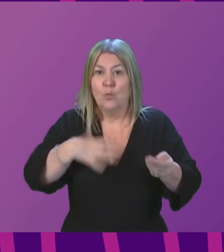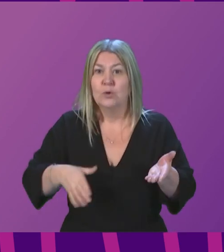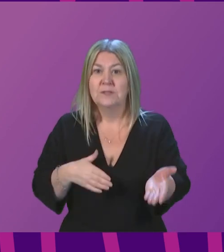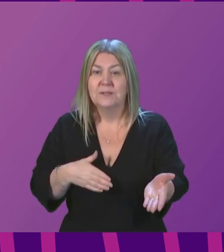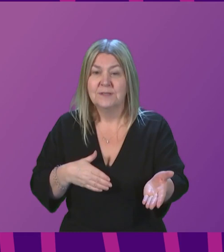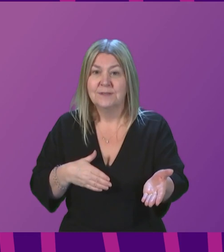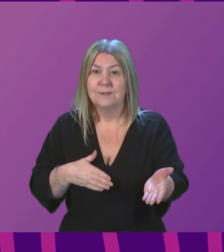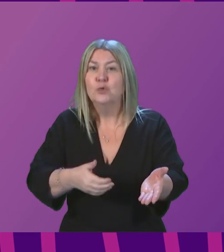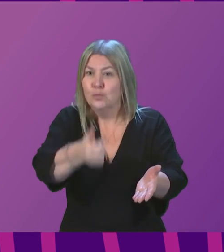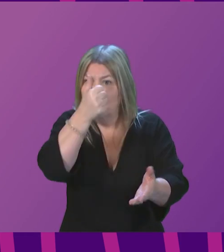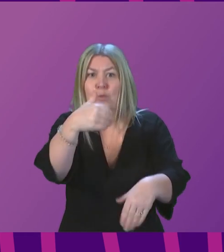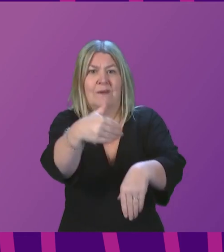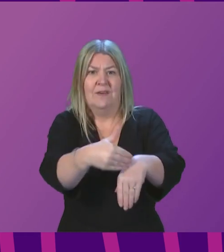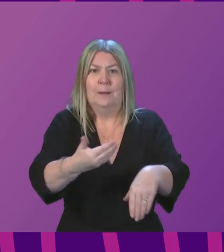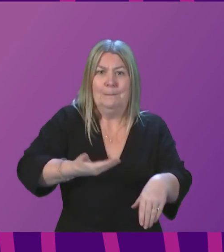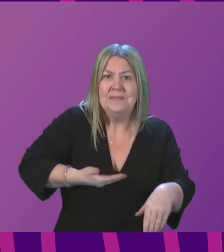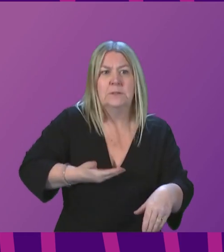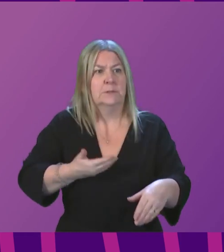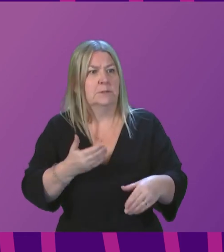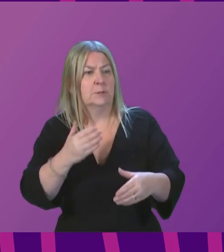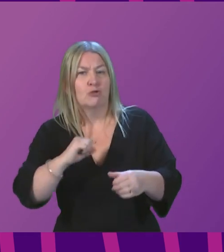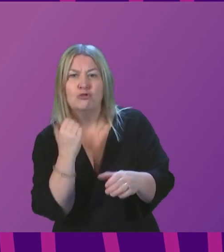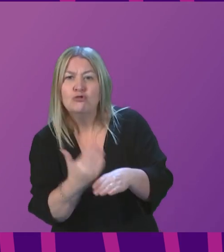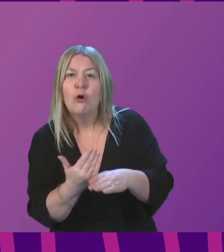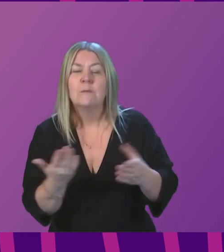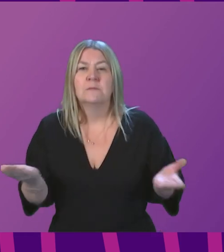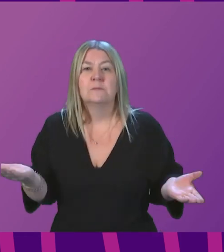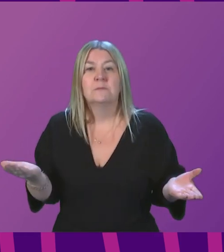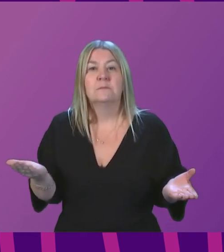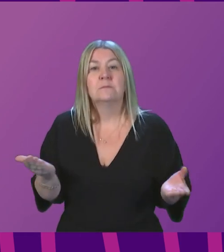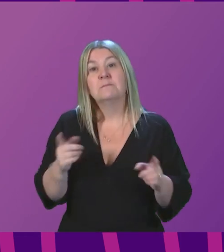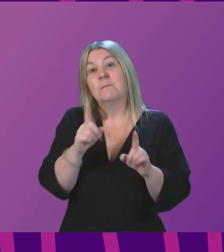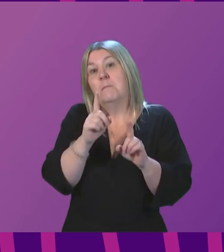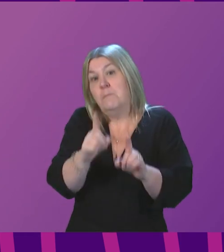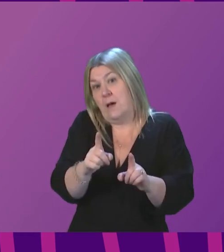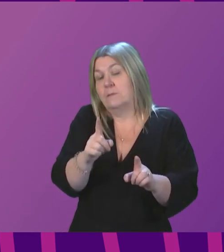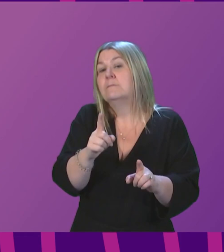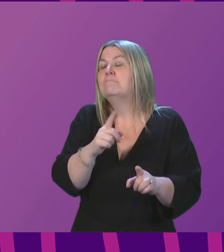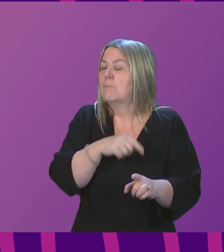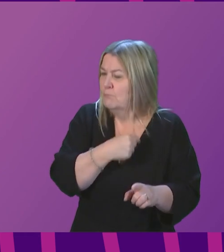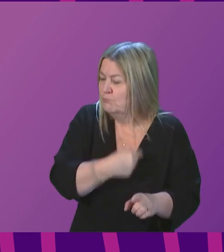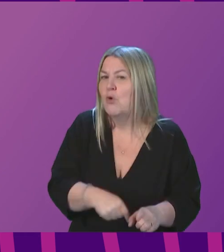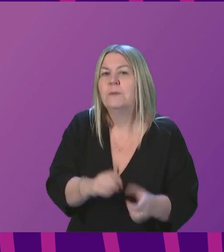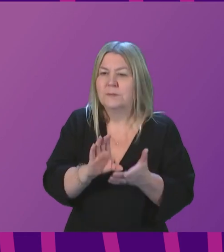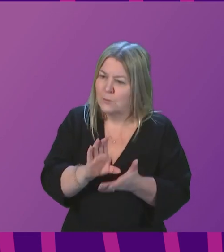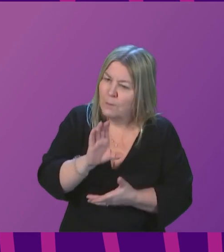jobs and businesses. When her restrictions were introduced, the First Minister promised compensation.